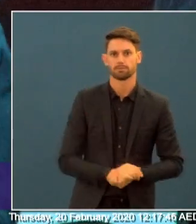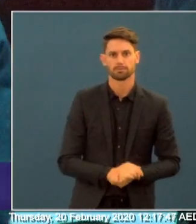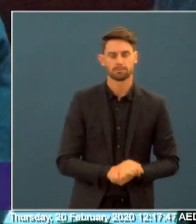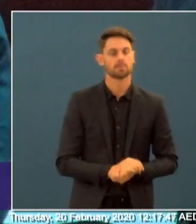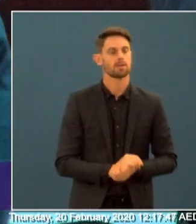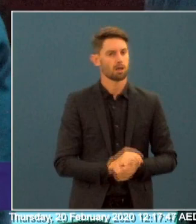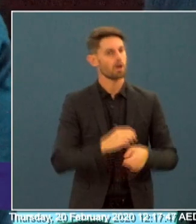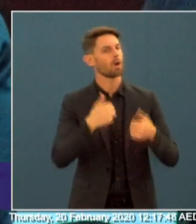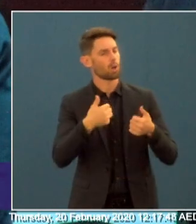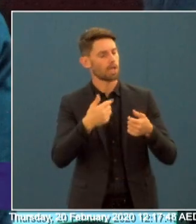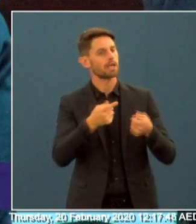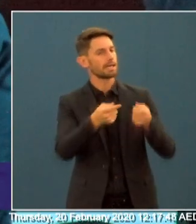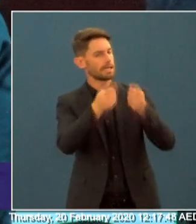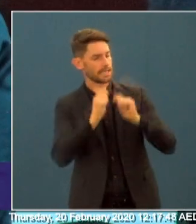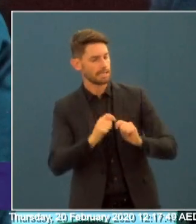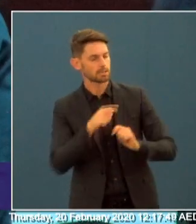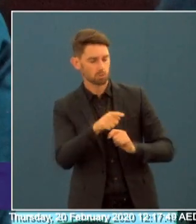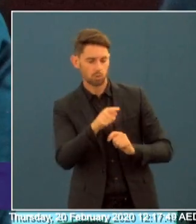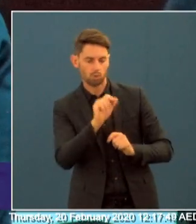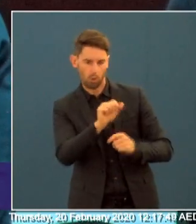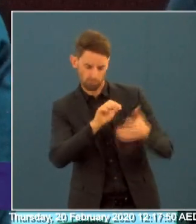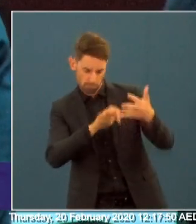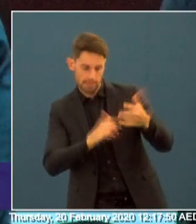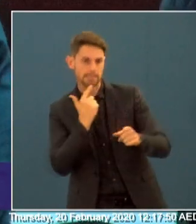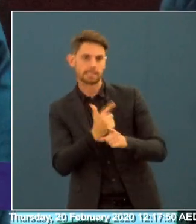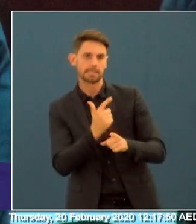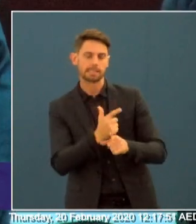was the very specific highly vulnerable populations.